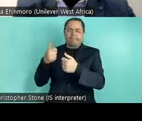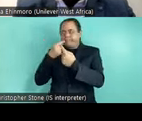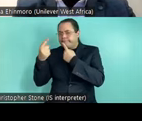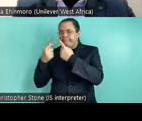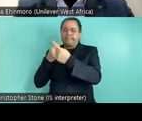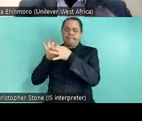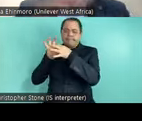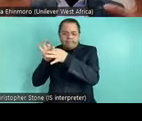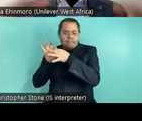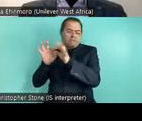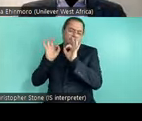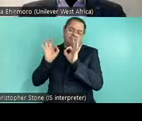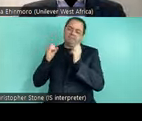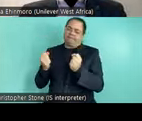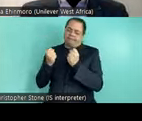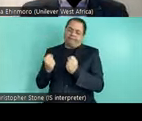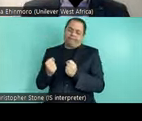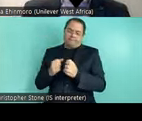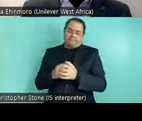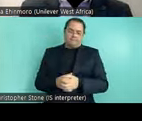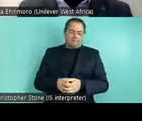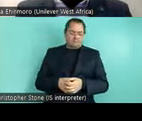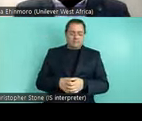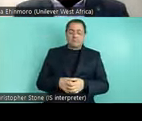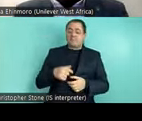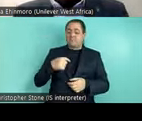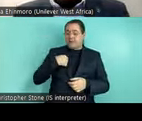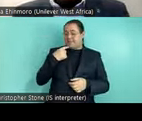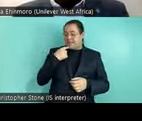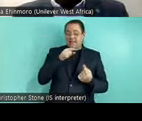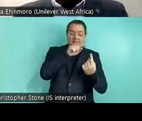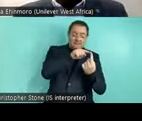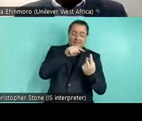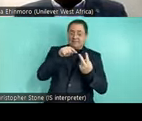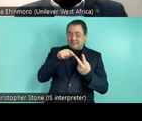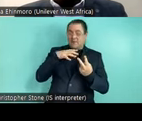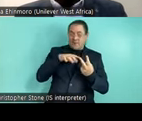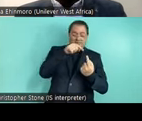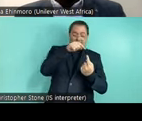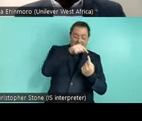I said in terms of preparing even, you know, our going so straight set from infrastructure